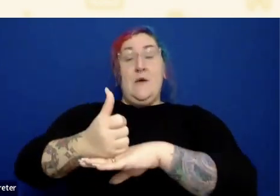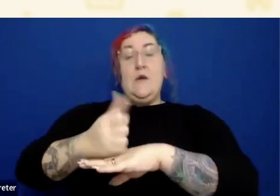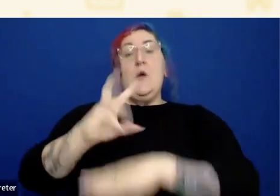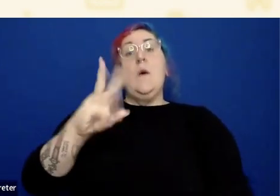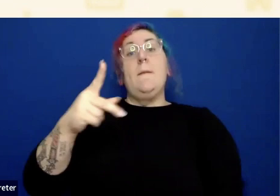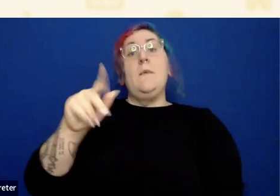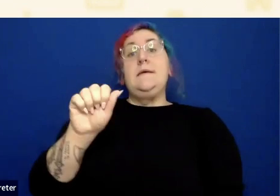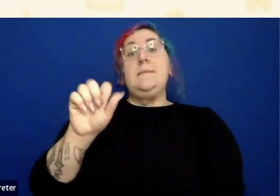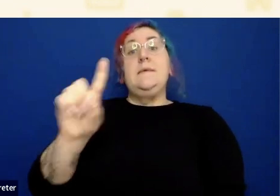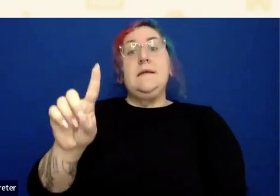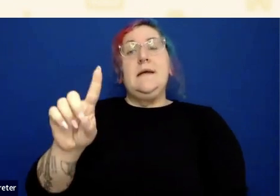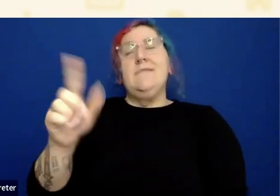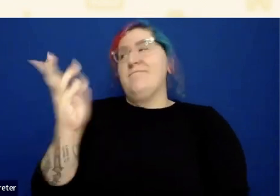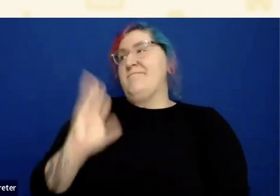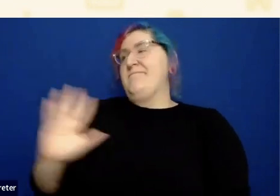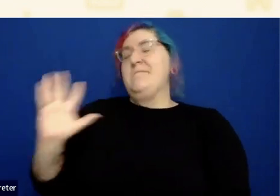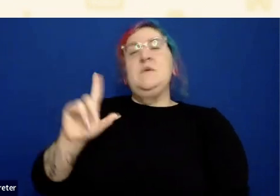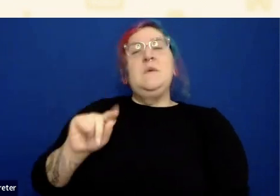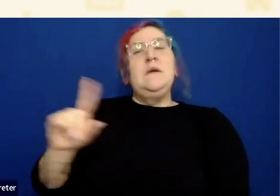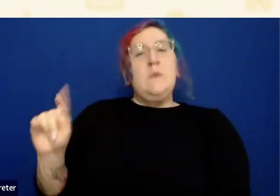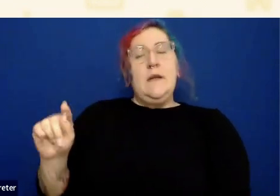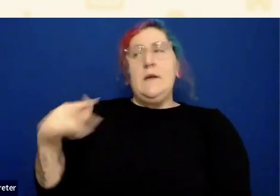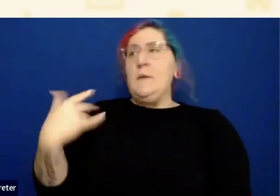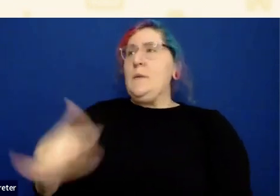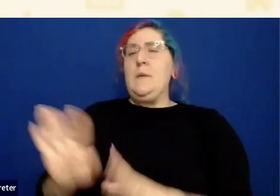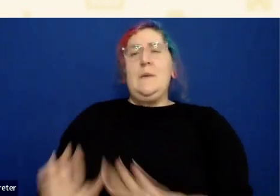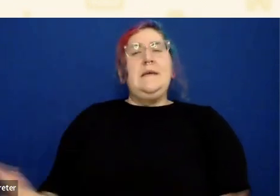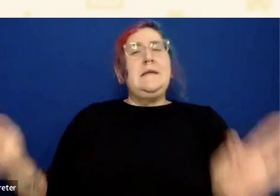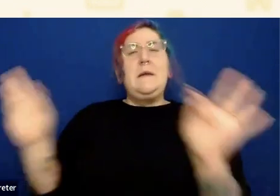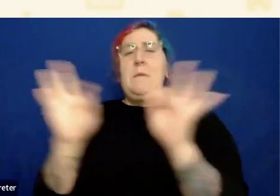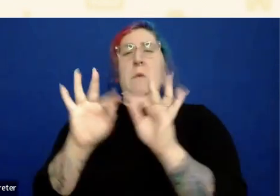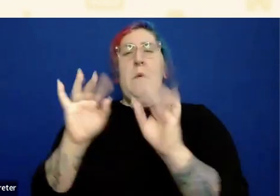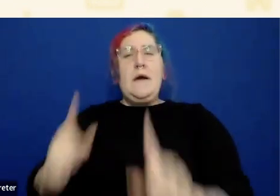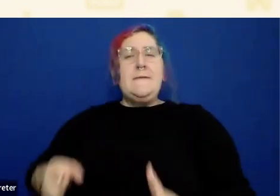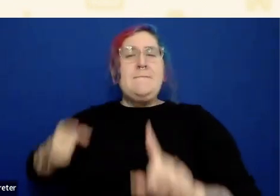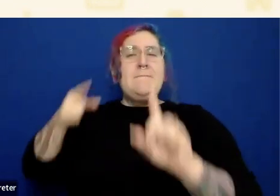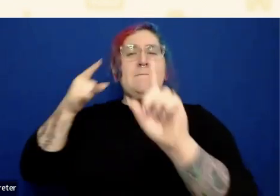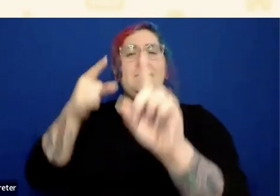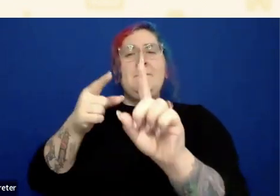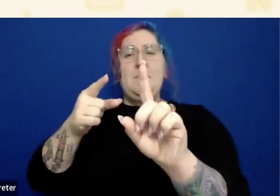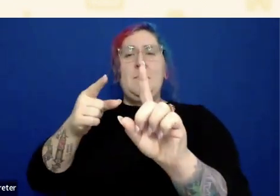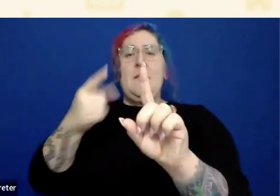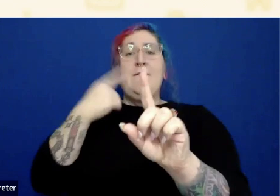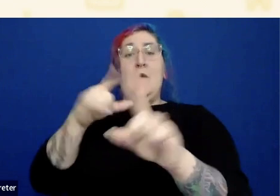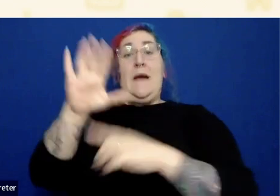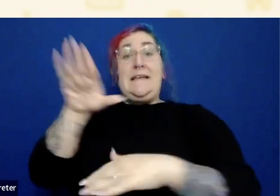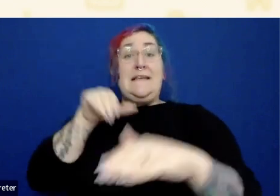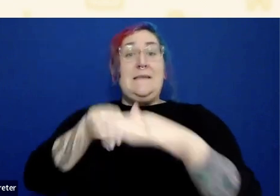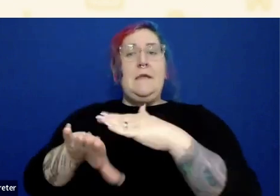It was an incredibly important movement in the accessibility space and still is. And Jennison has continued on